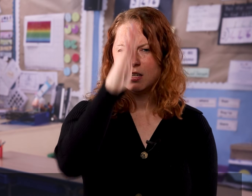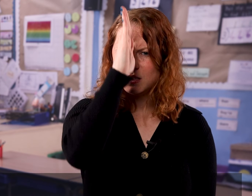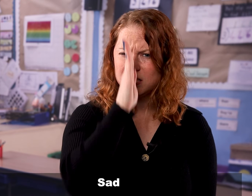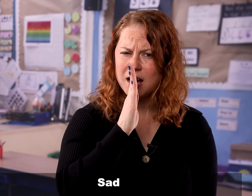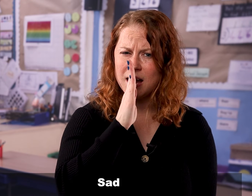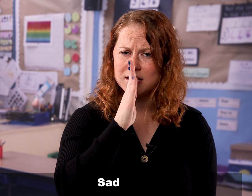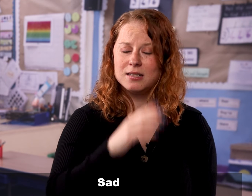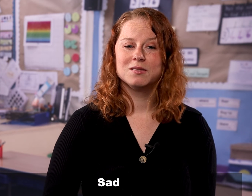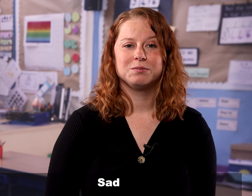Sad